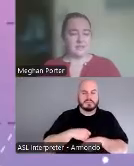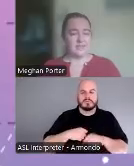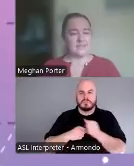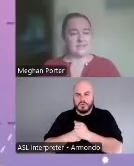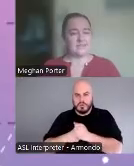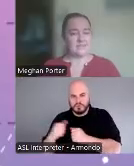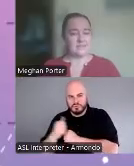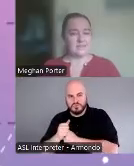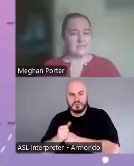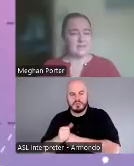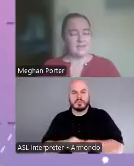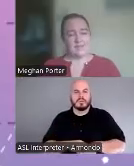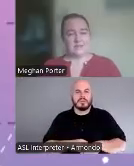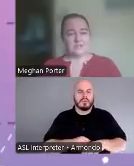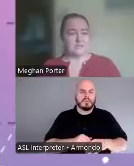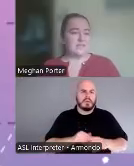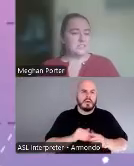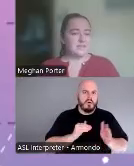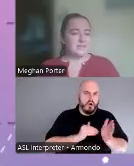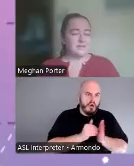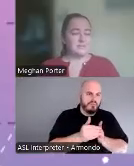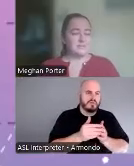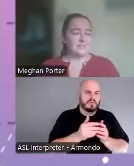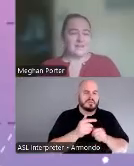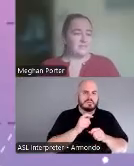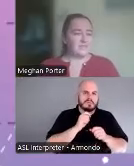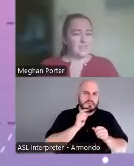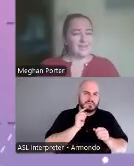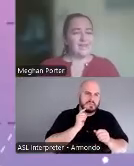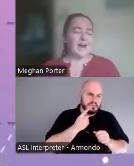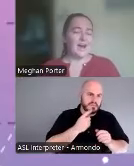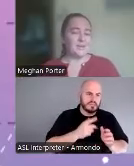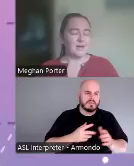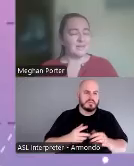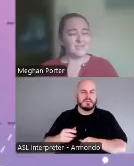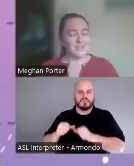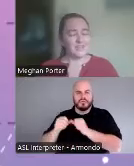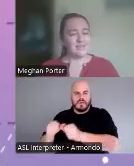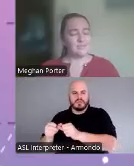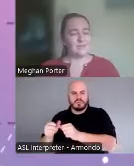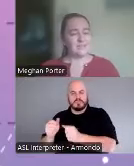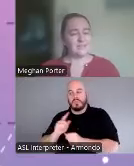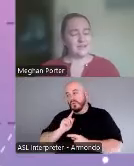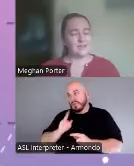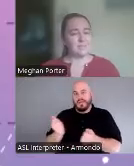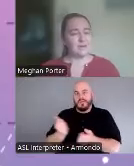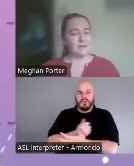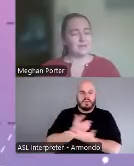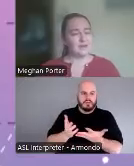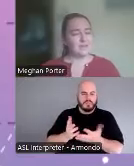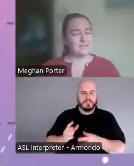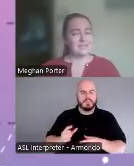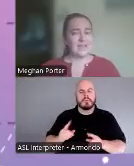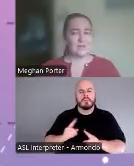intensity, duration, basically everything, also thinking in more detail about content and how we'd